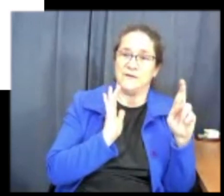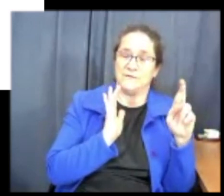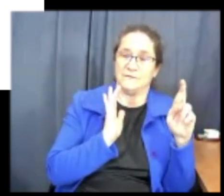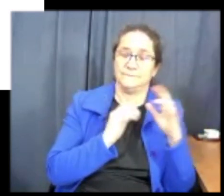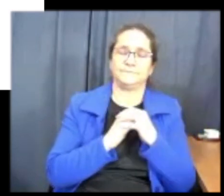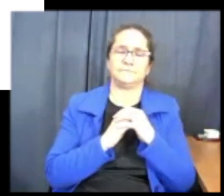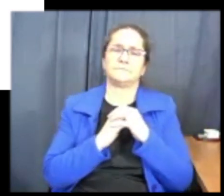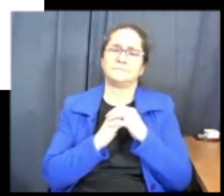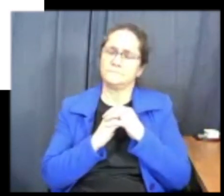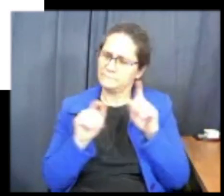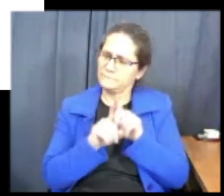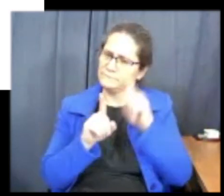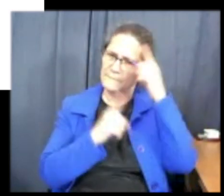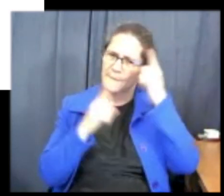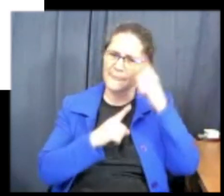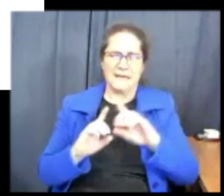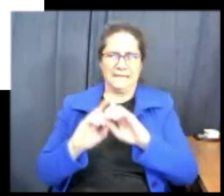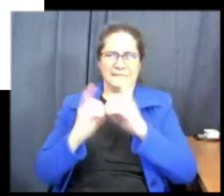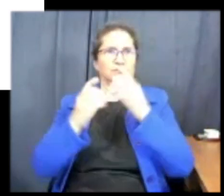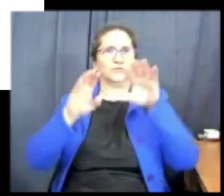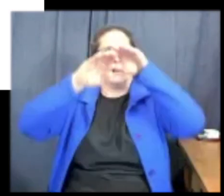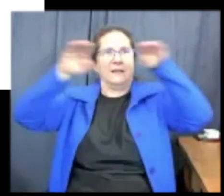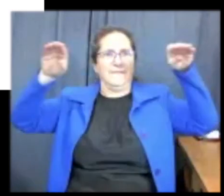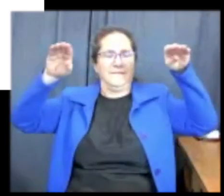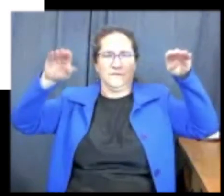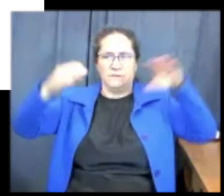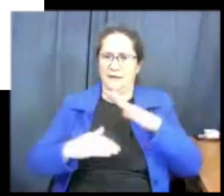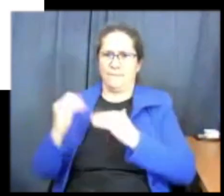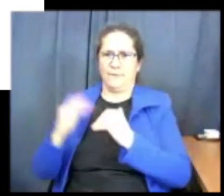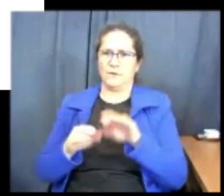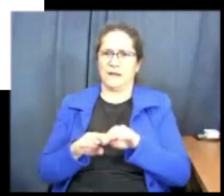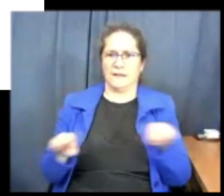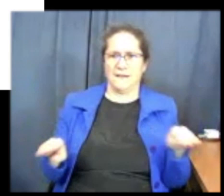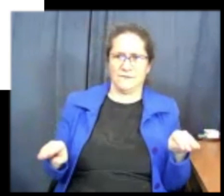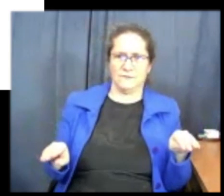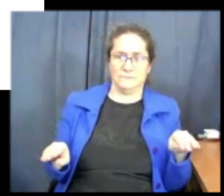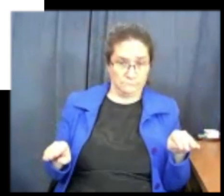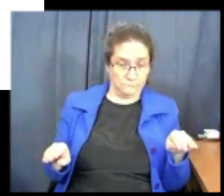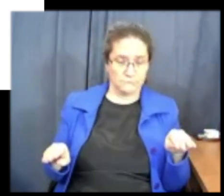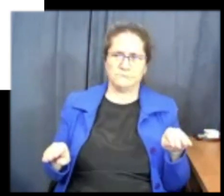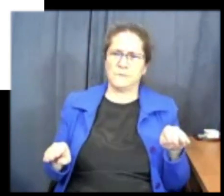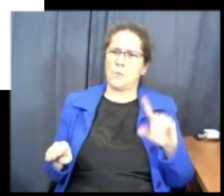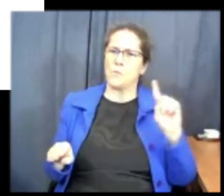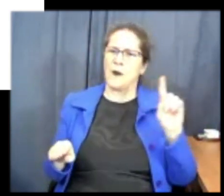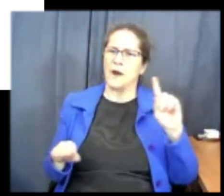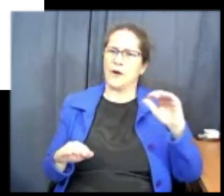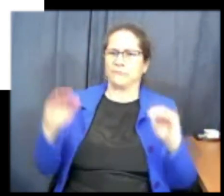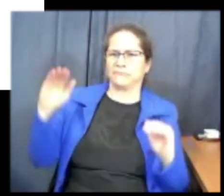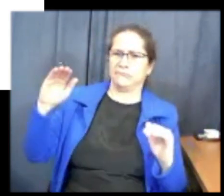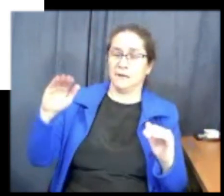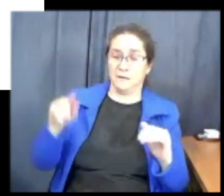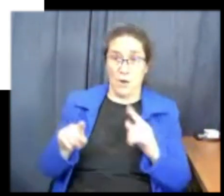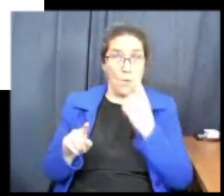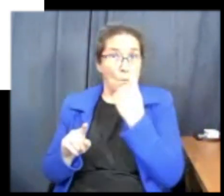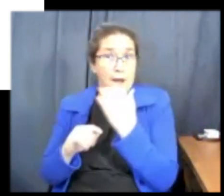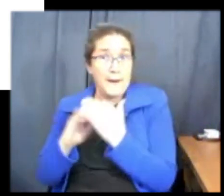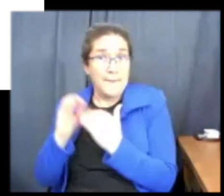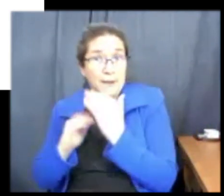Where are the discrepancies coming from? Is there one building or one teacher over identifying students in this area?